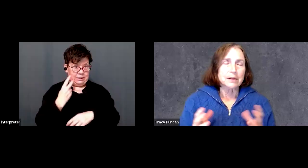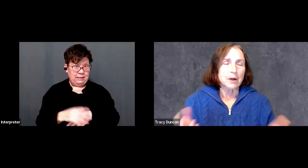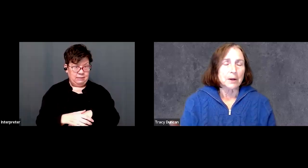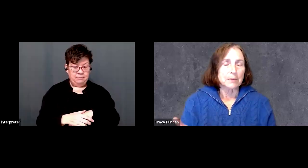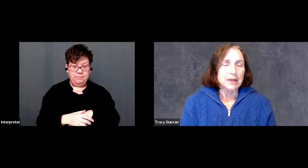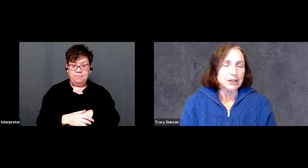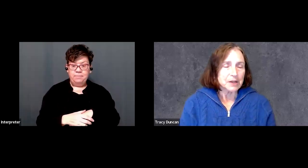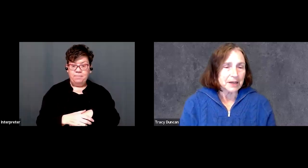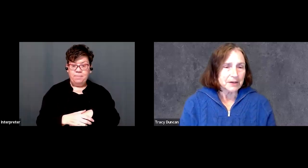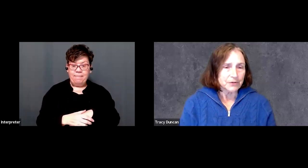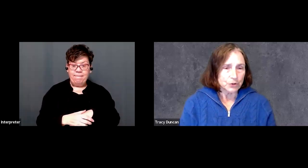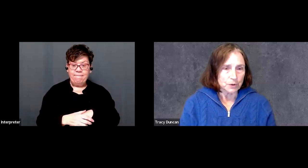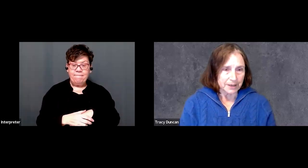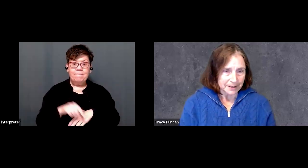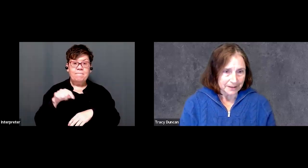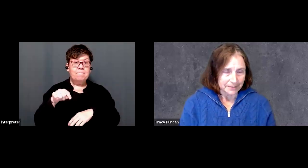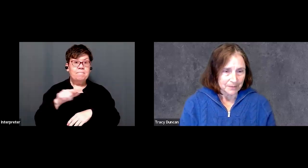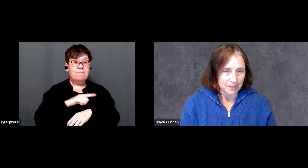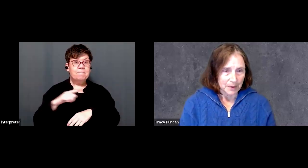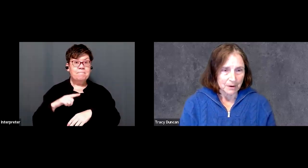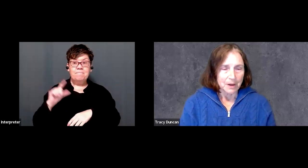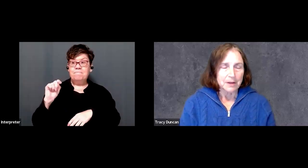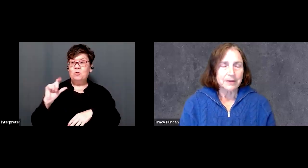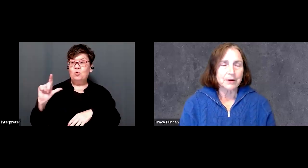This, um... legislative toolkit